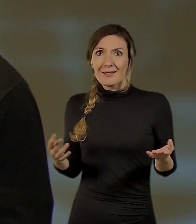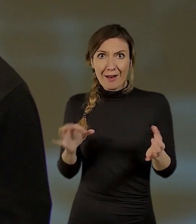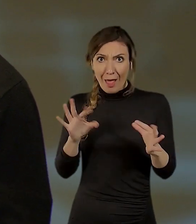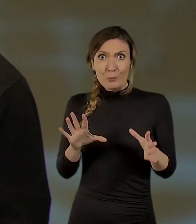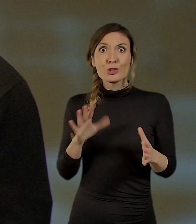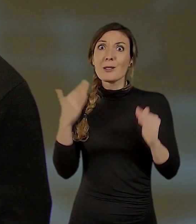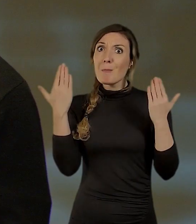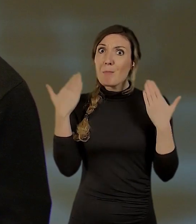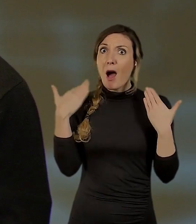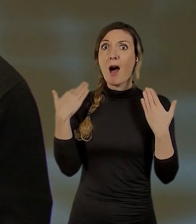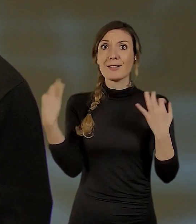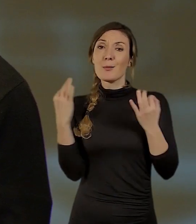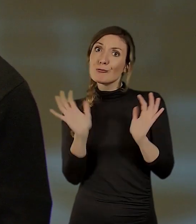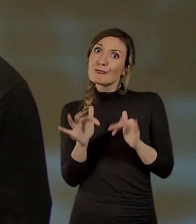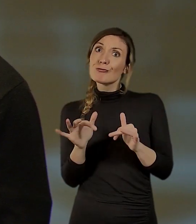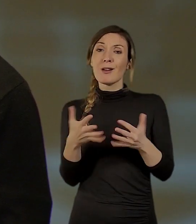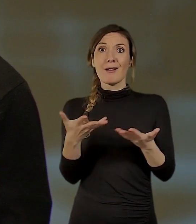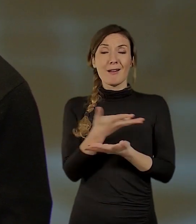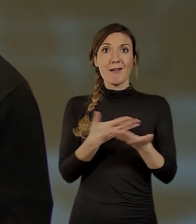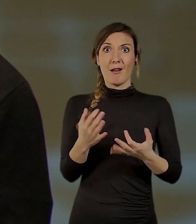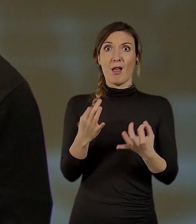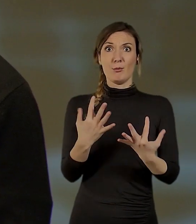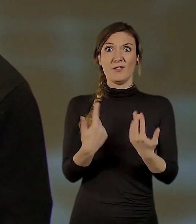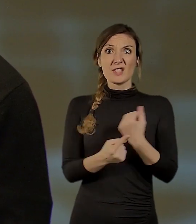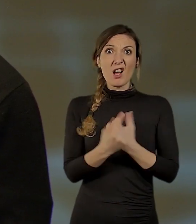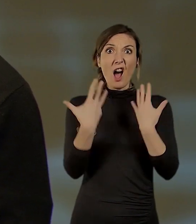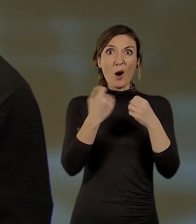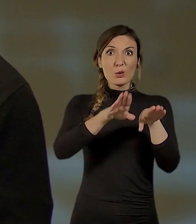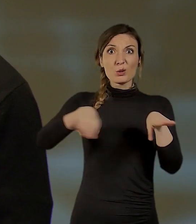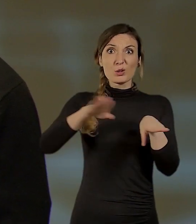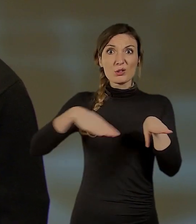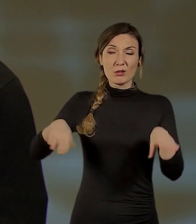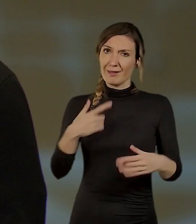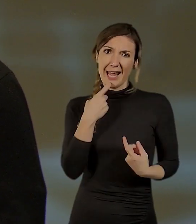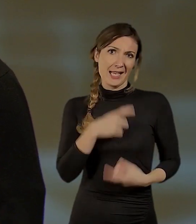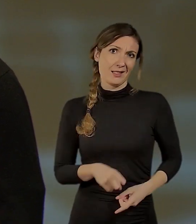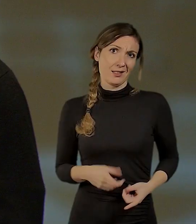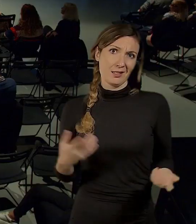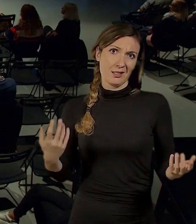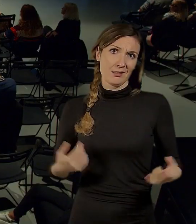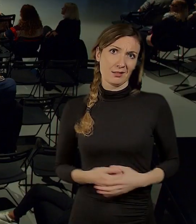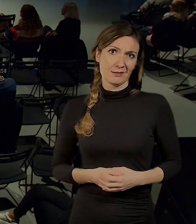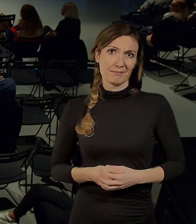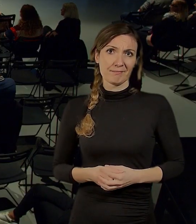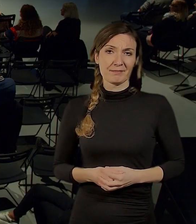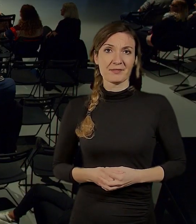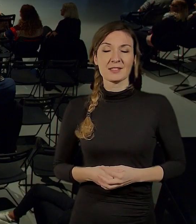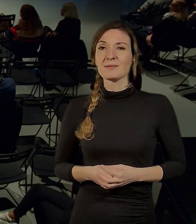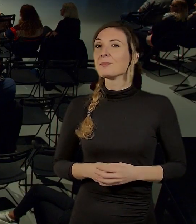If we imagine a twelve-story building with the corresponding parking capacities, what percentage of the amount needed for that construction